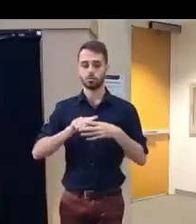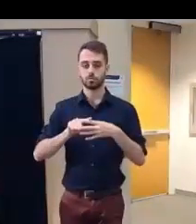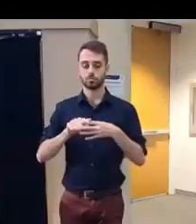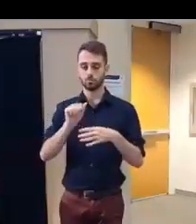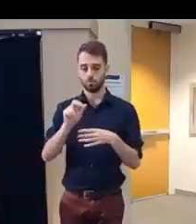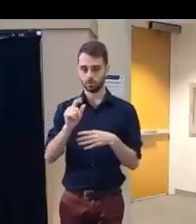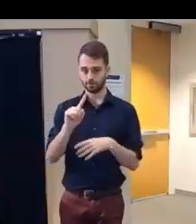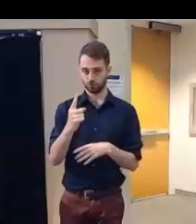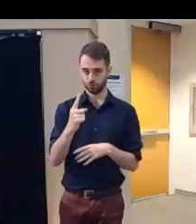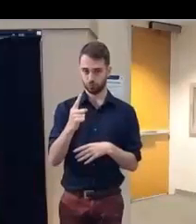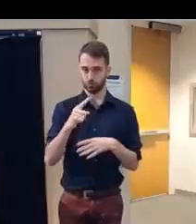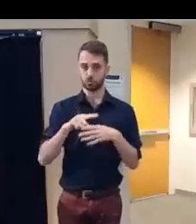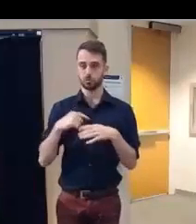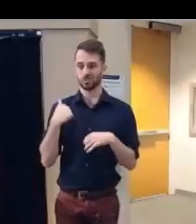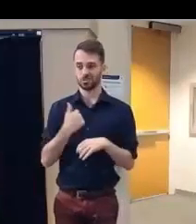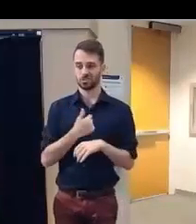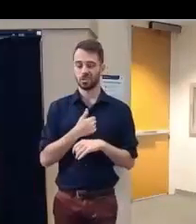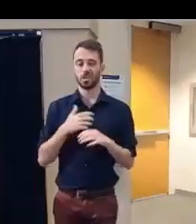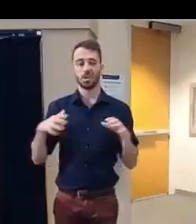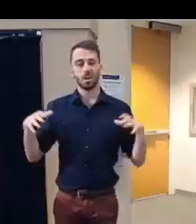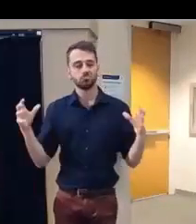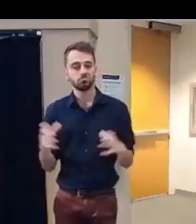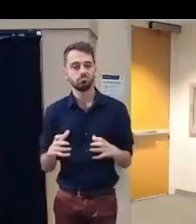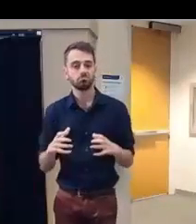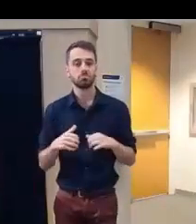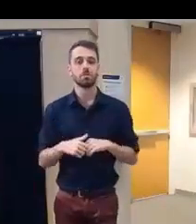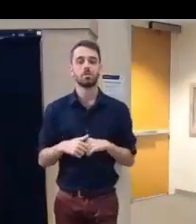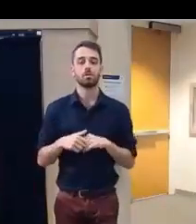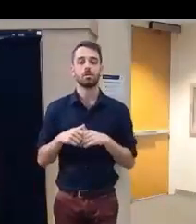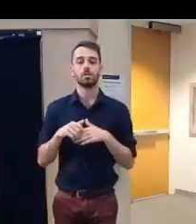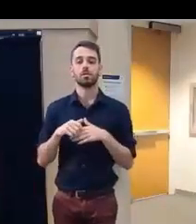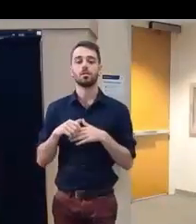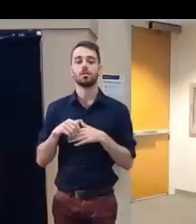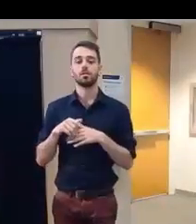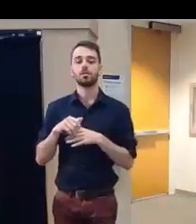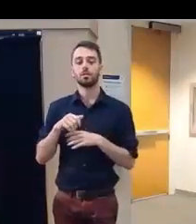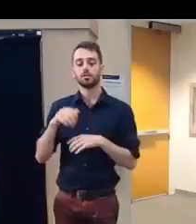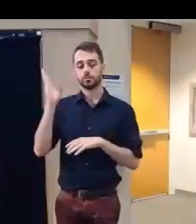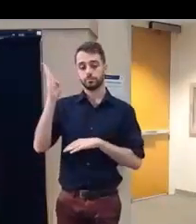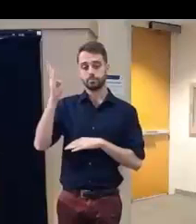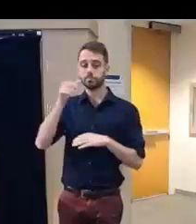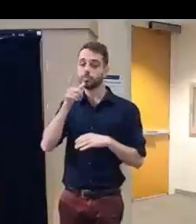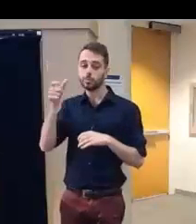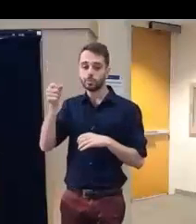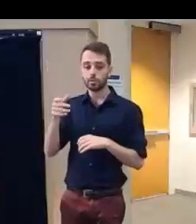so our trainees um watch uh Shane Wiggins uh Grand rounds presentation that happened here in our in